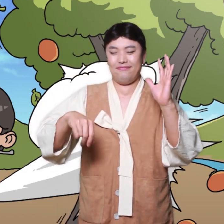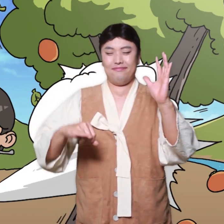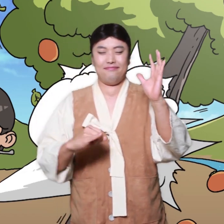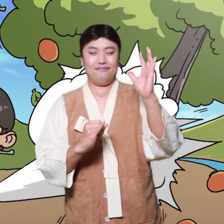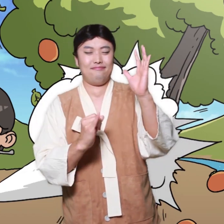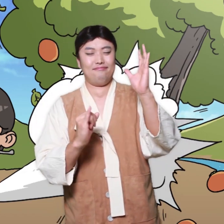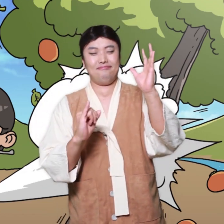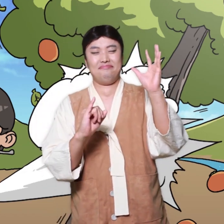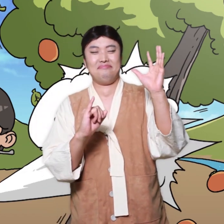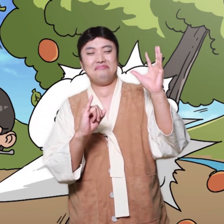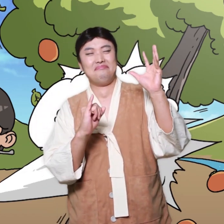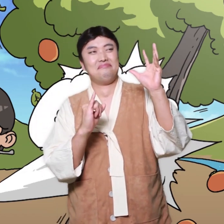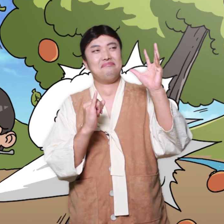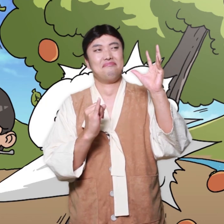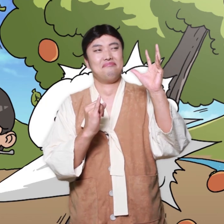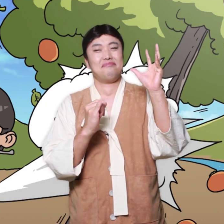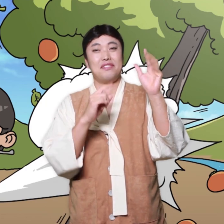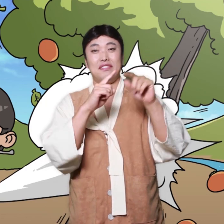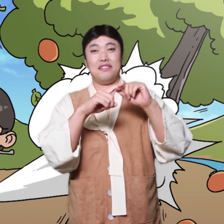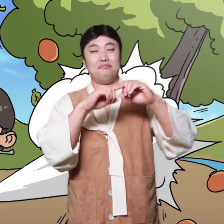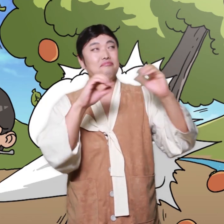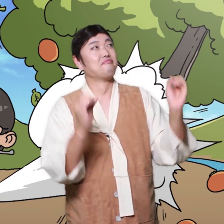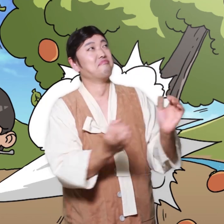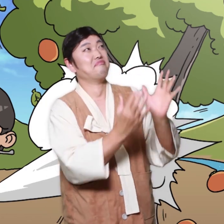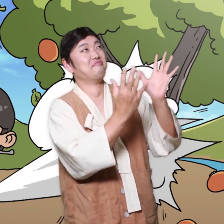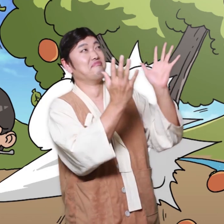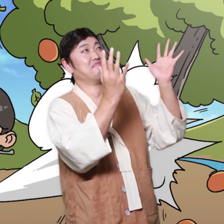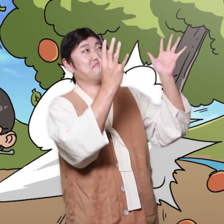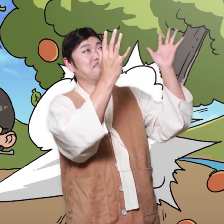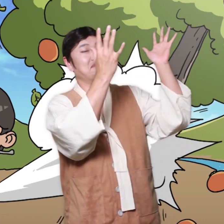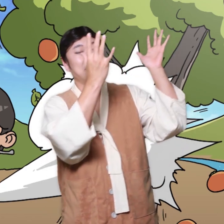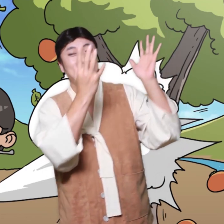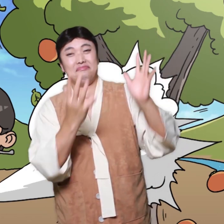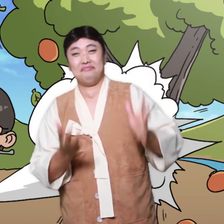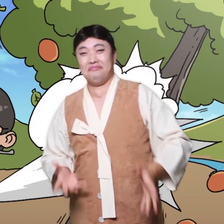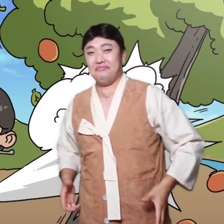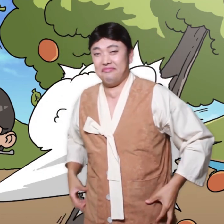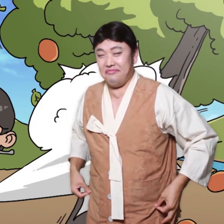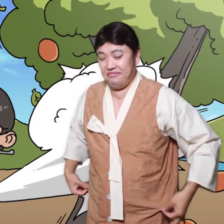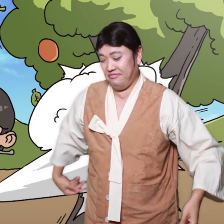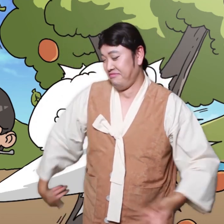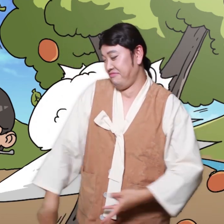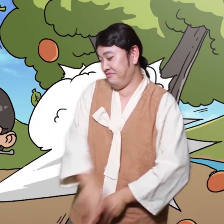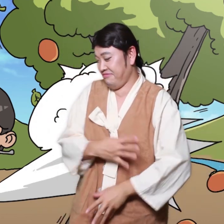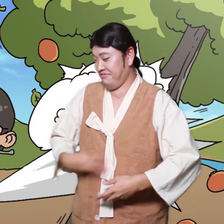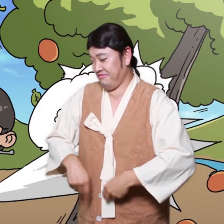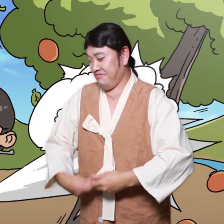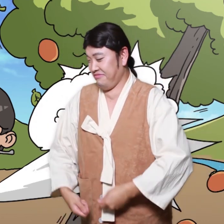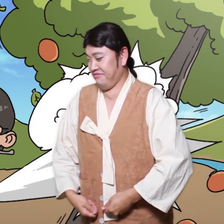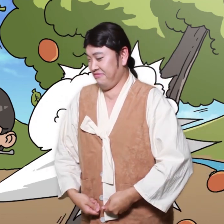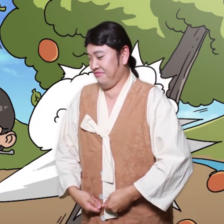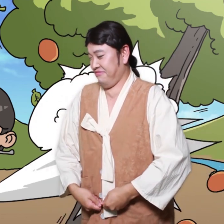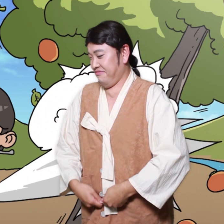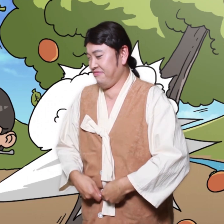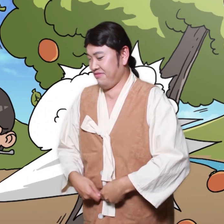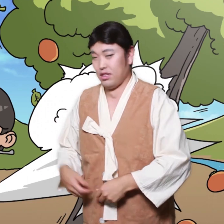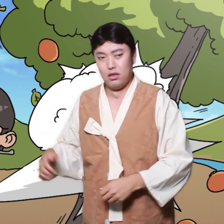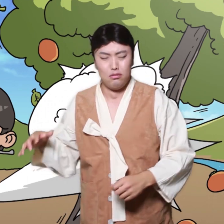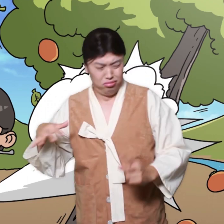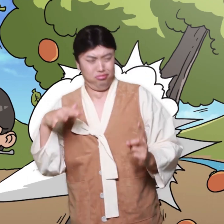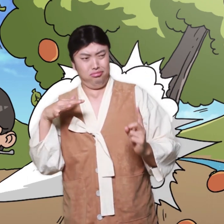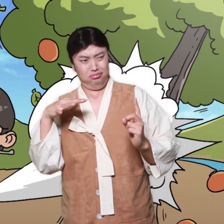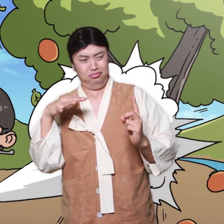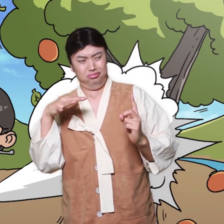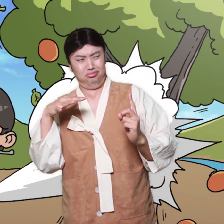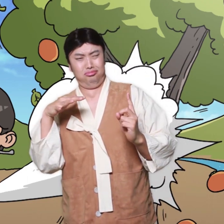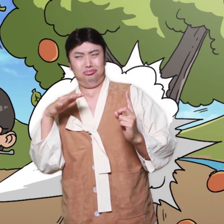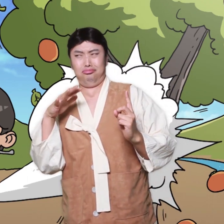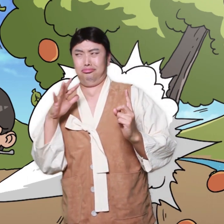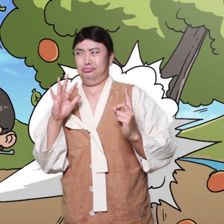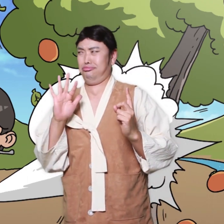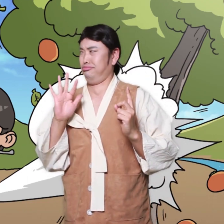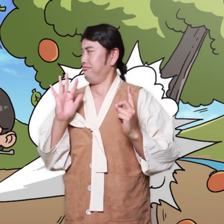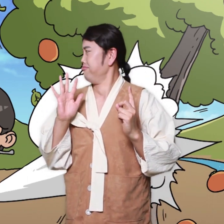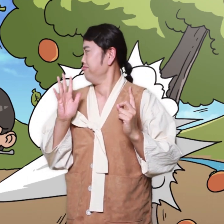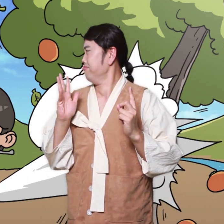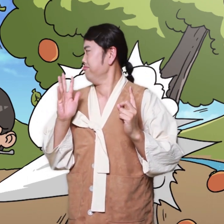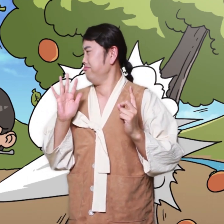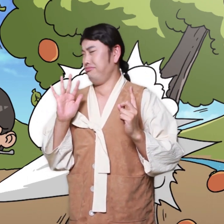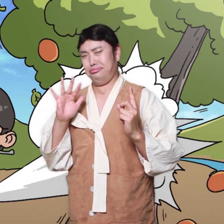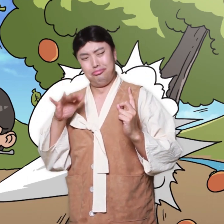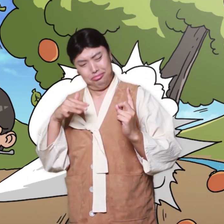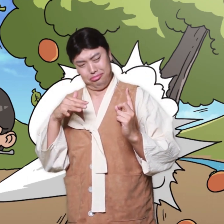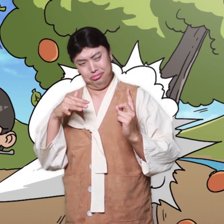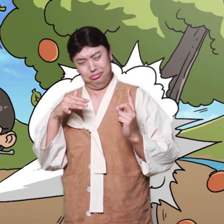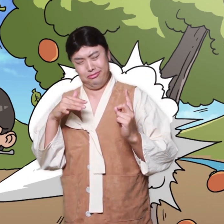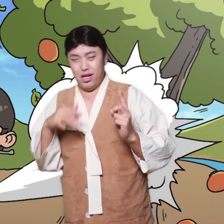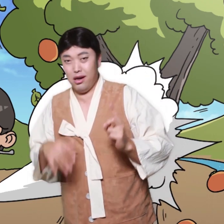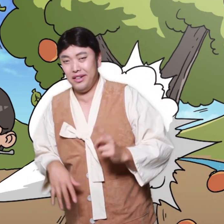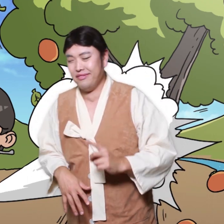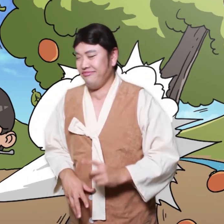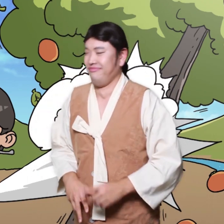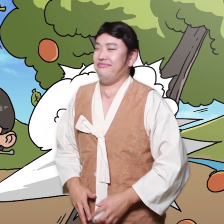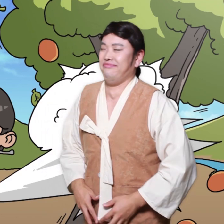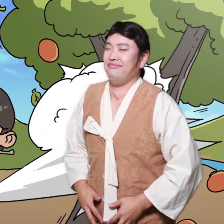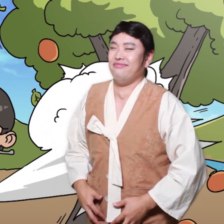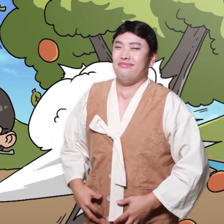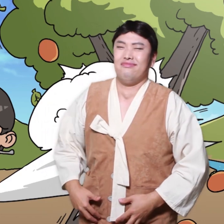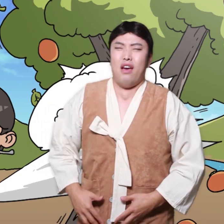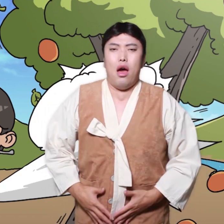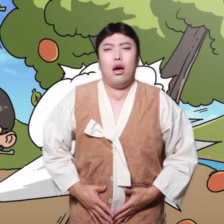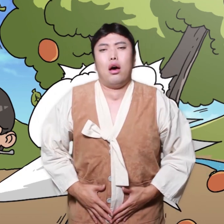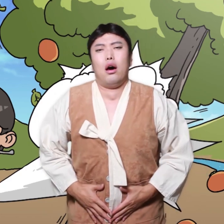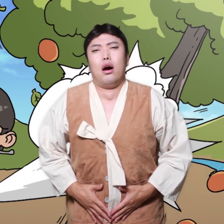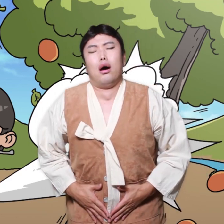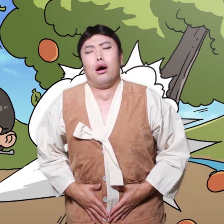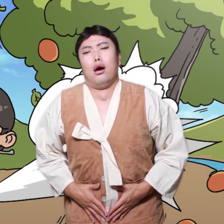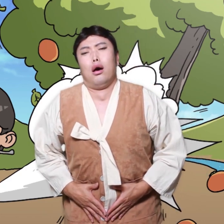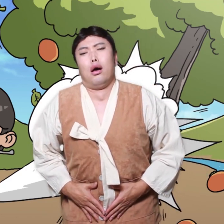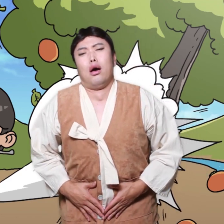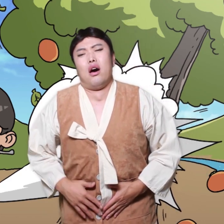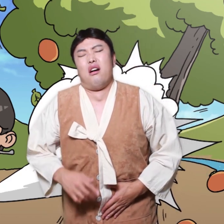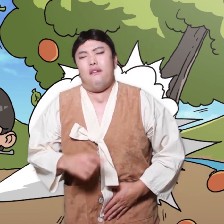The face turned red and soon turned into a fart.